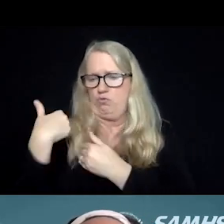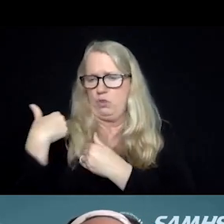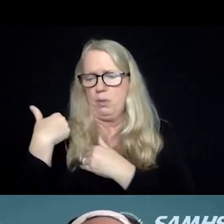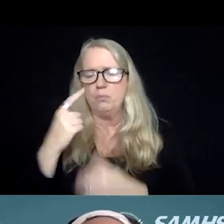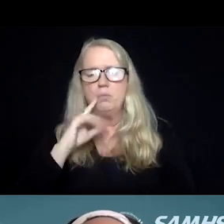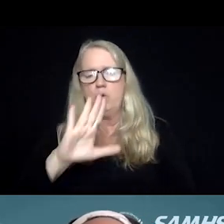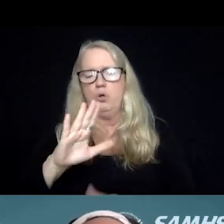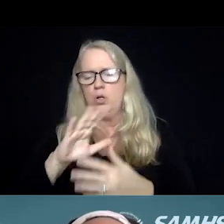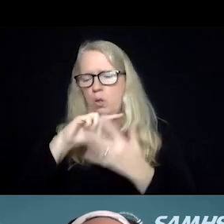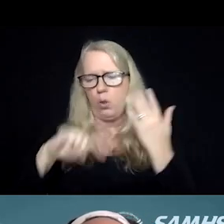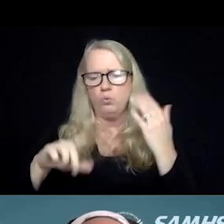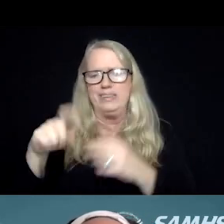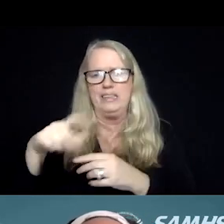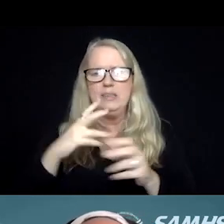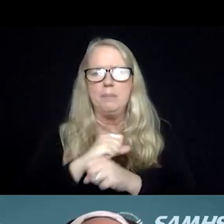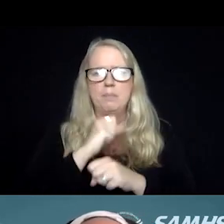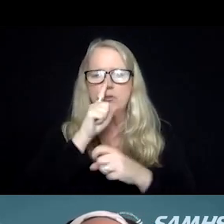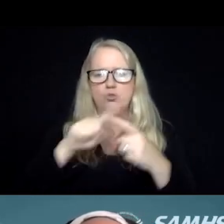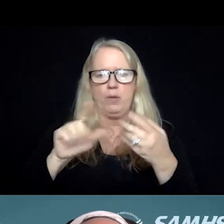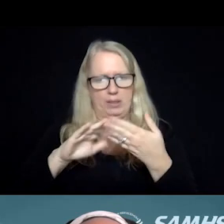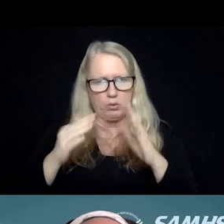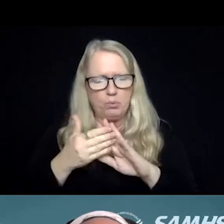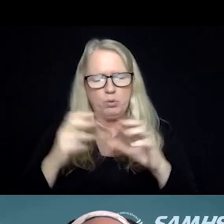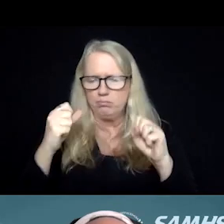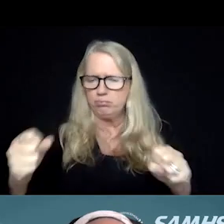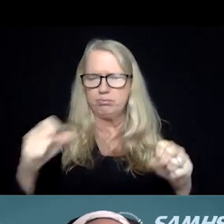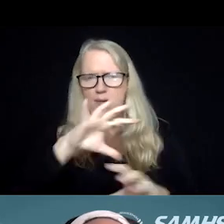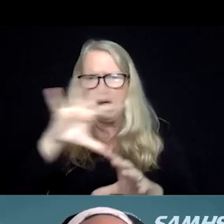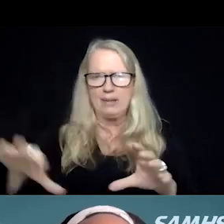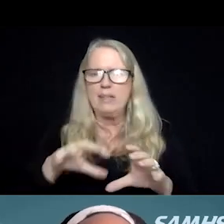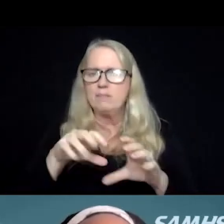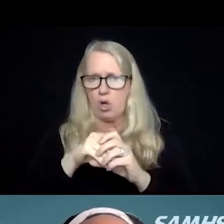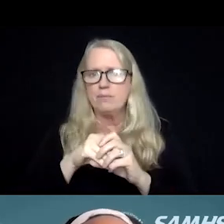AND MAKING SURE THAT THE COMMUNITIES ARE INVOLVED IN THOSE NEEDS.